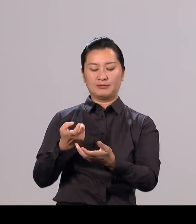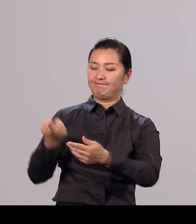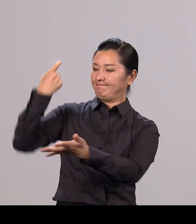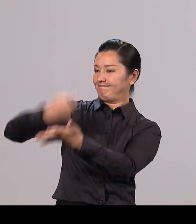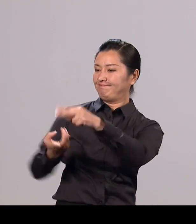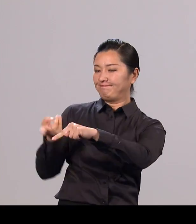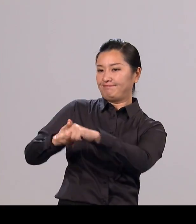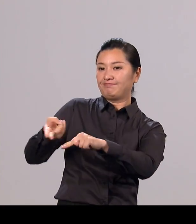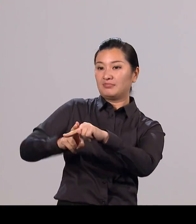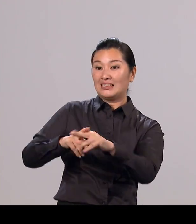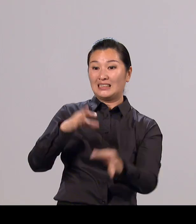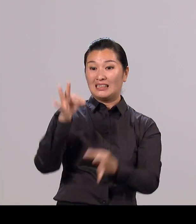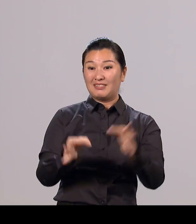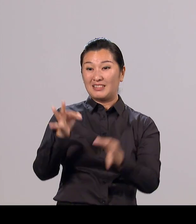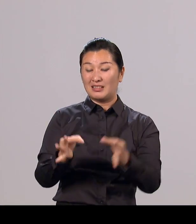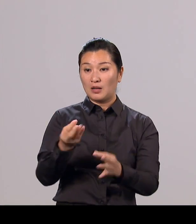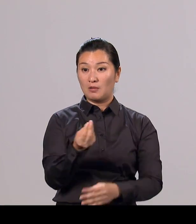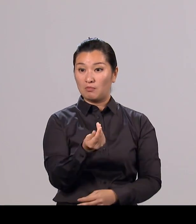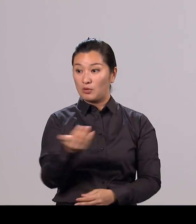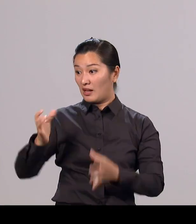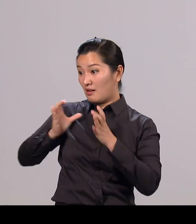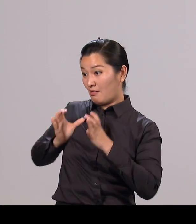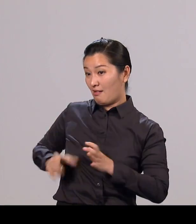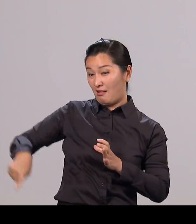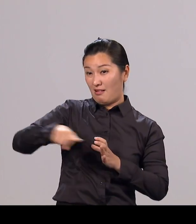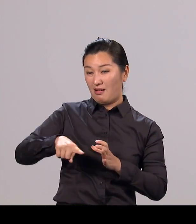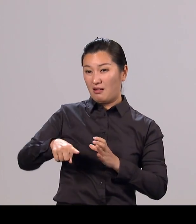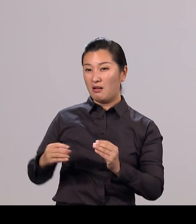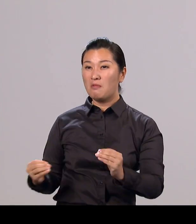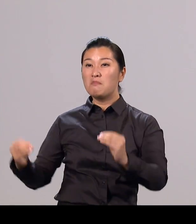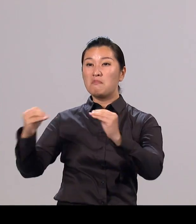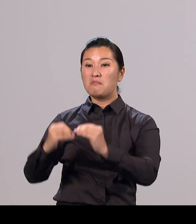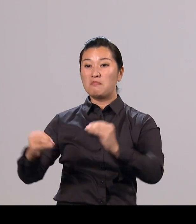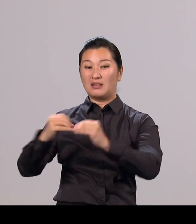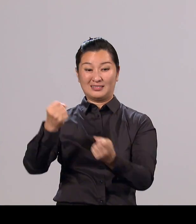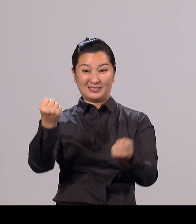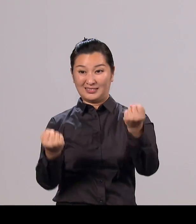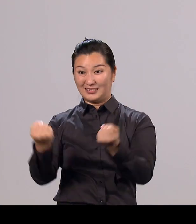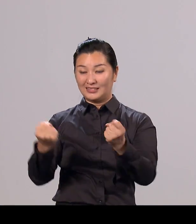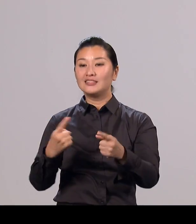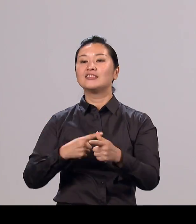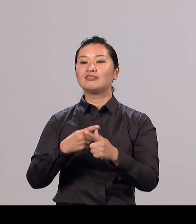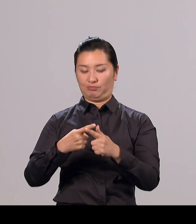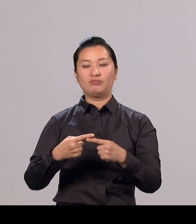maybe more people will turn up wanting to ride, maybe some drivers will go home. It is a new way of doing it.